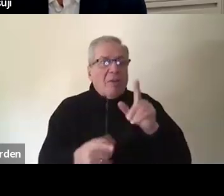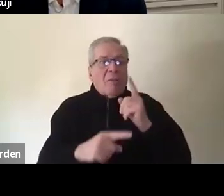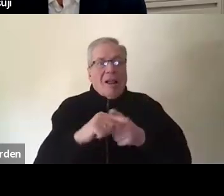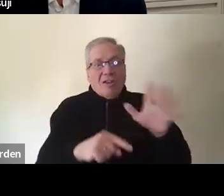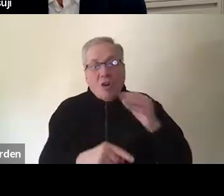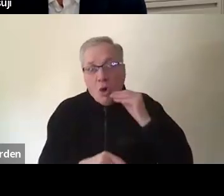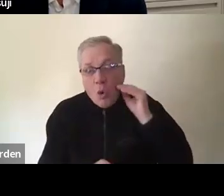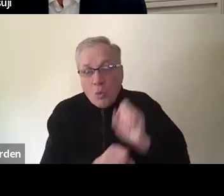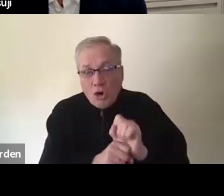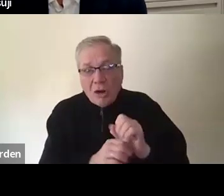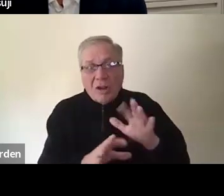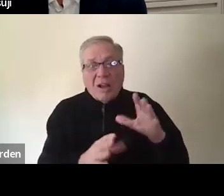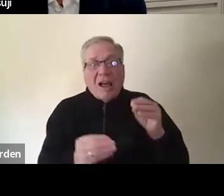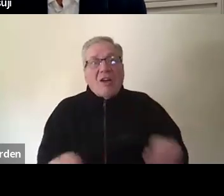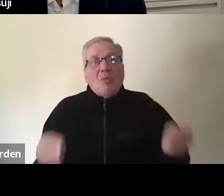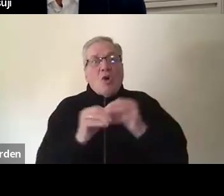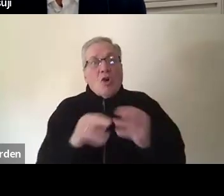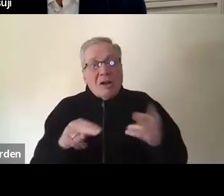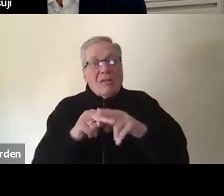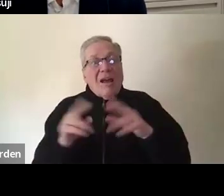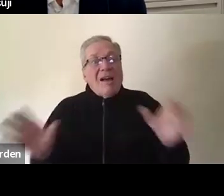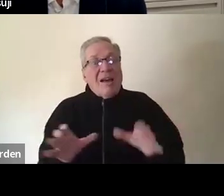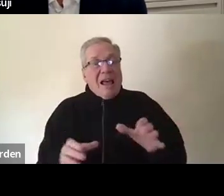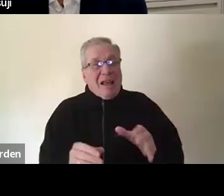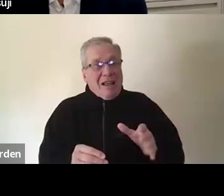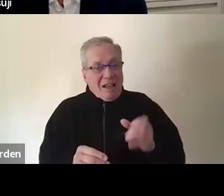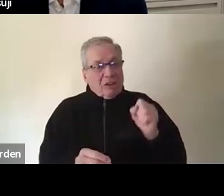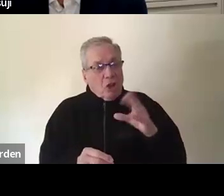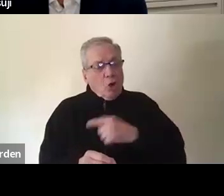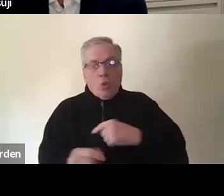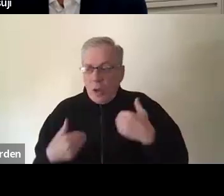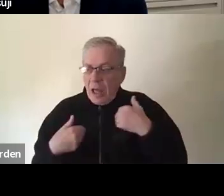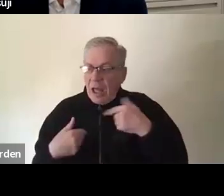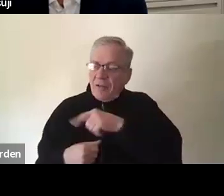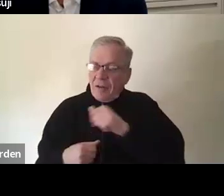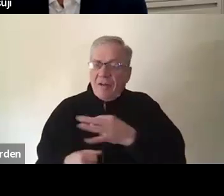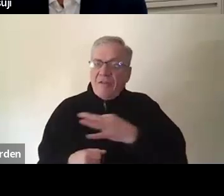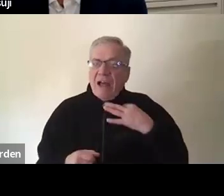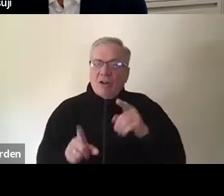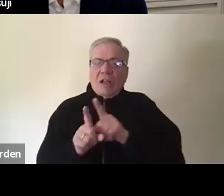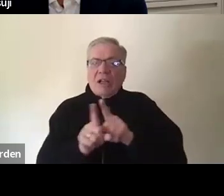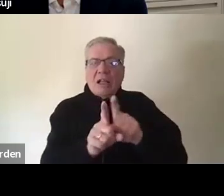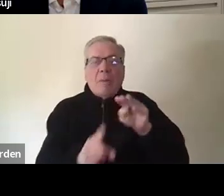of our people will reject to them and we have a faculty mentor that is dedicated to our students,